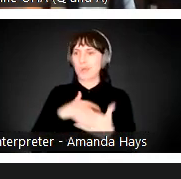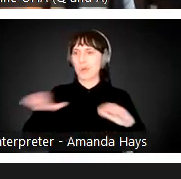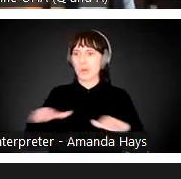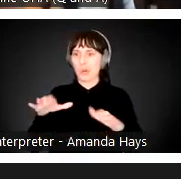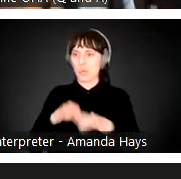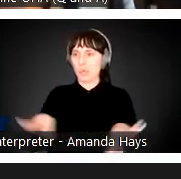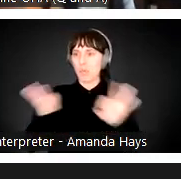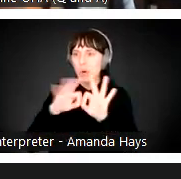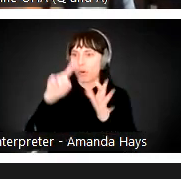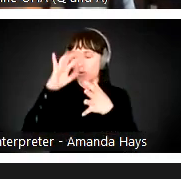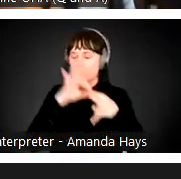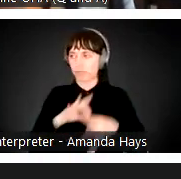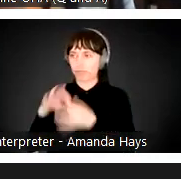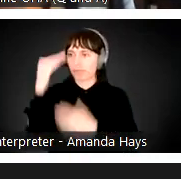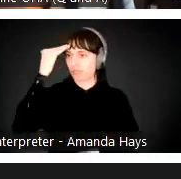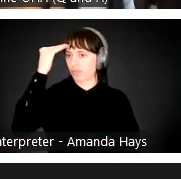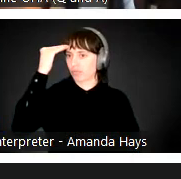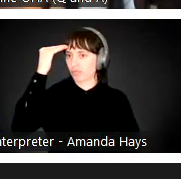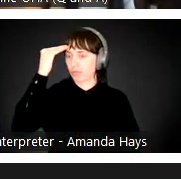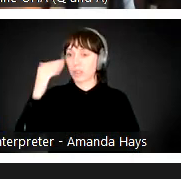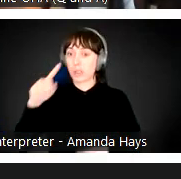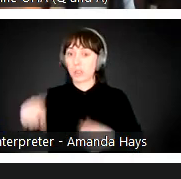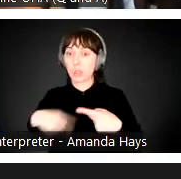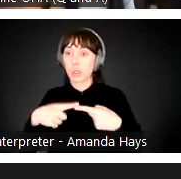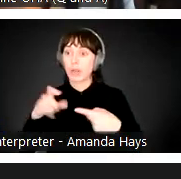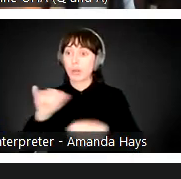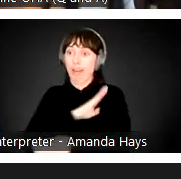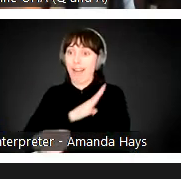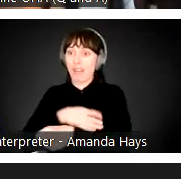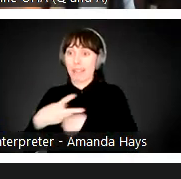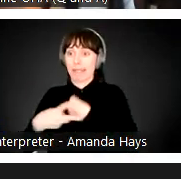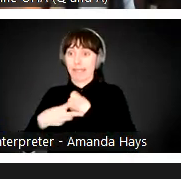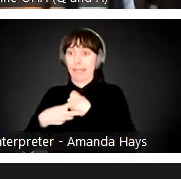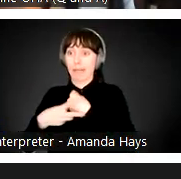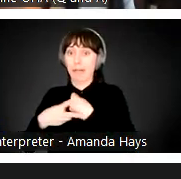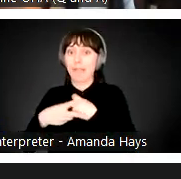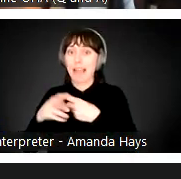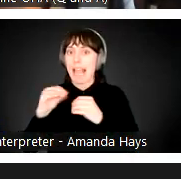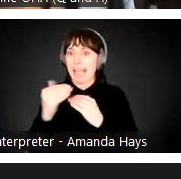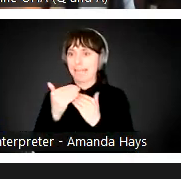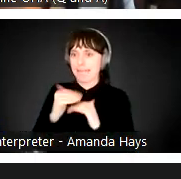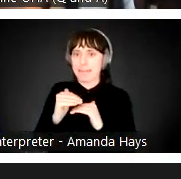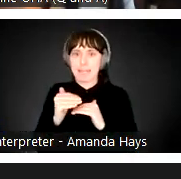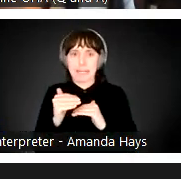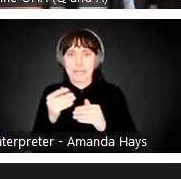super important when you, when you have to energy conserve and pace. And then there's active meditation,